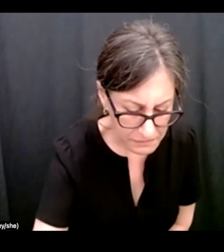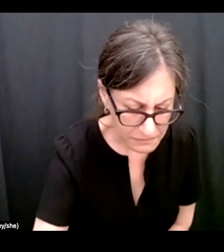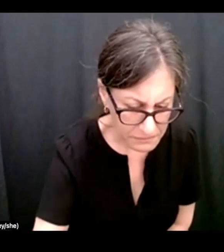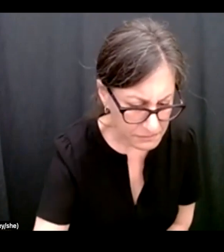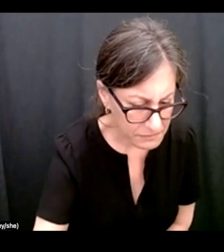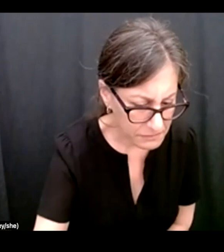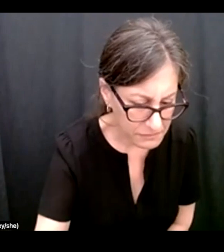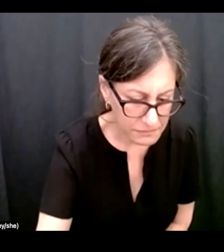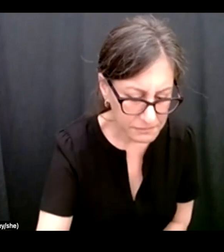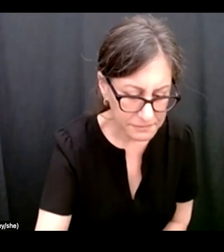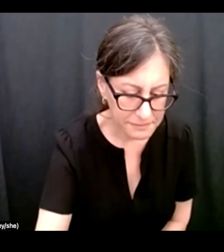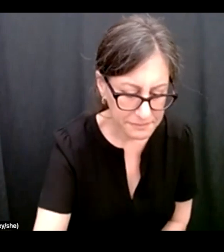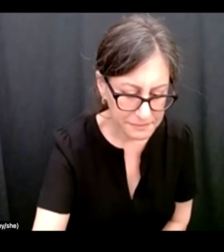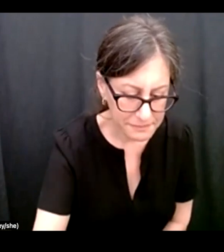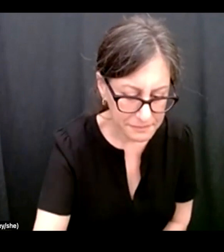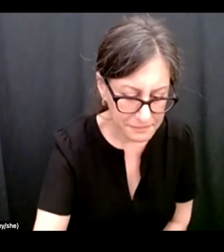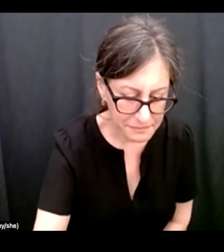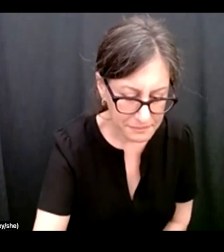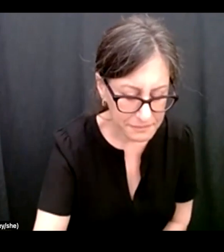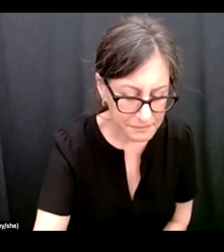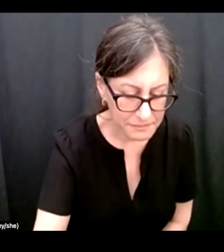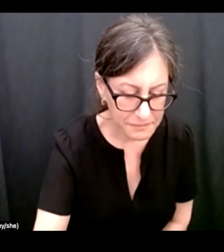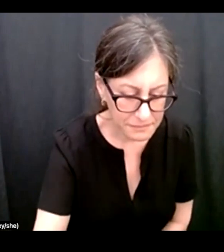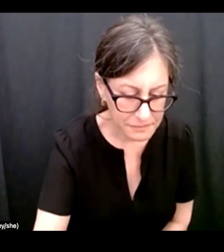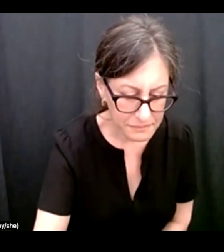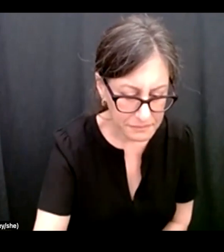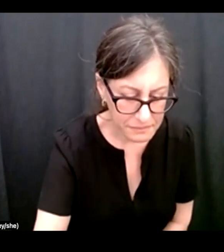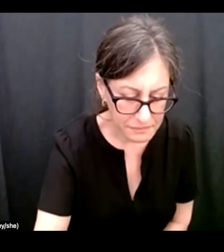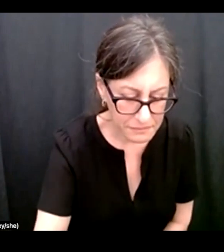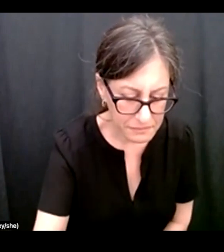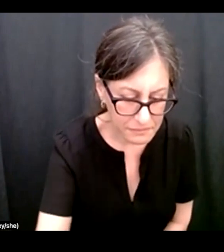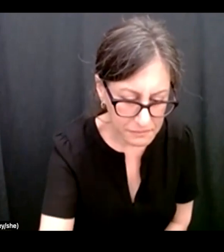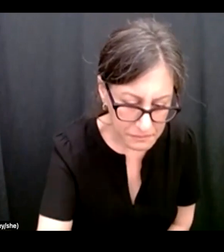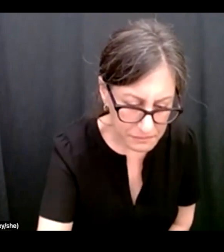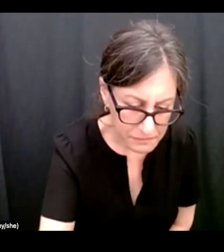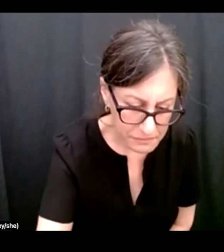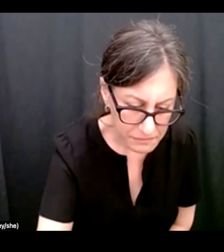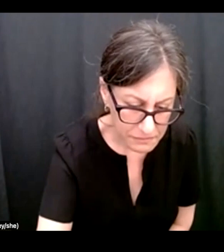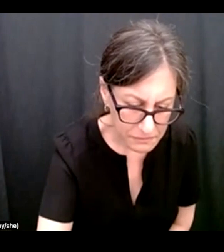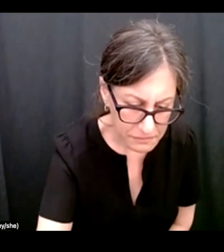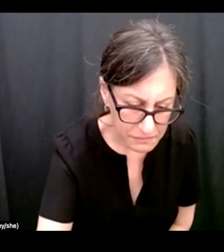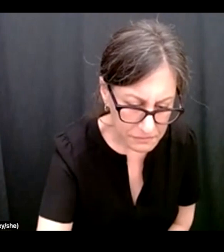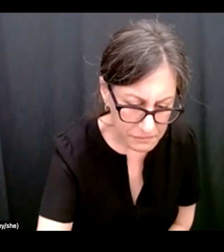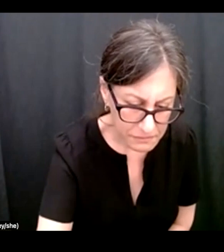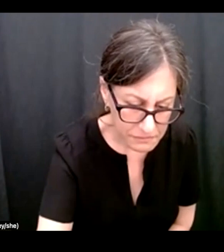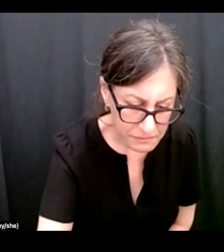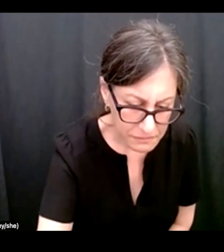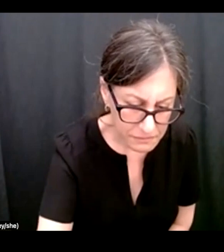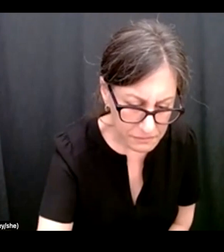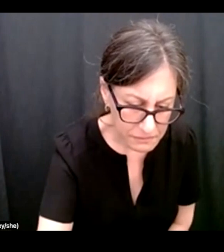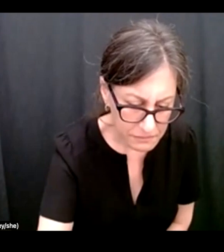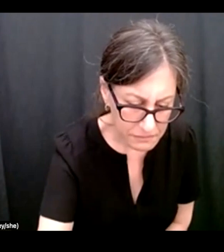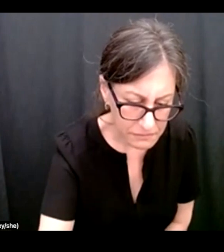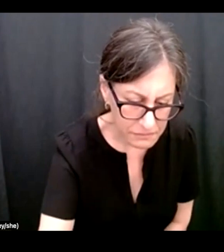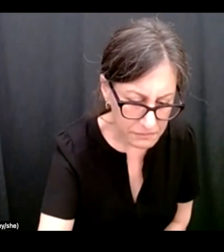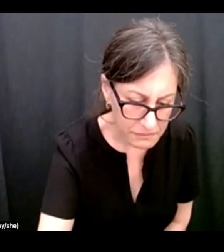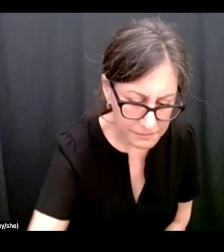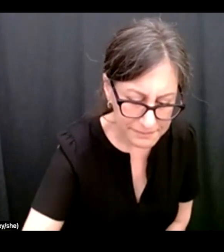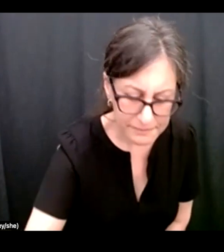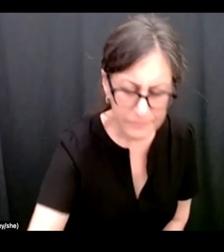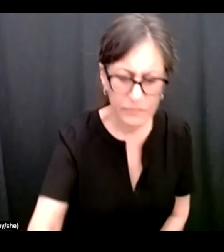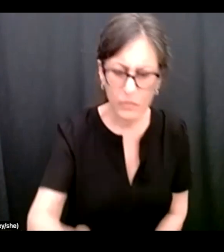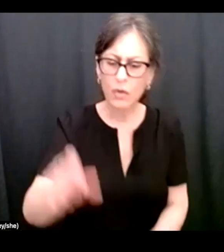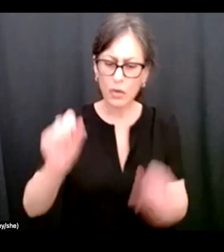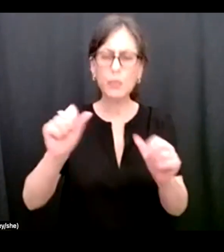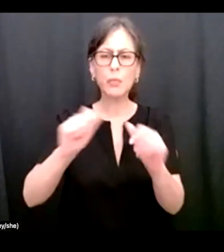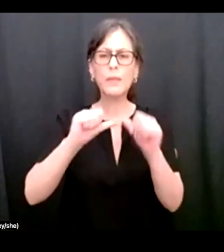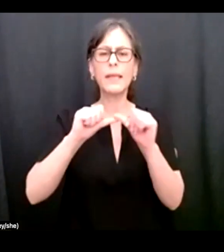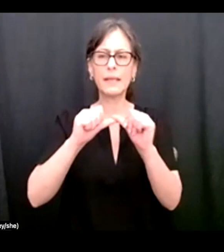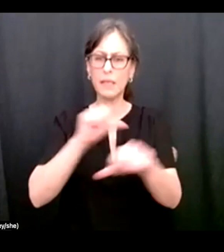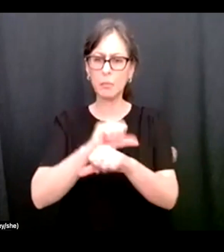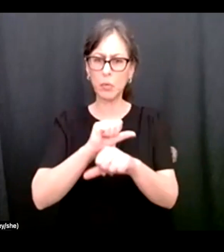Okay. So, and you can keep working, of course. But, um, so I chose this poem because